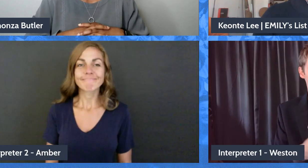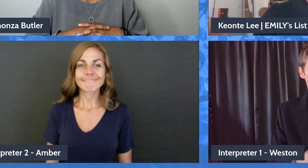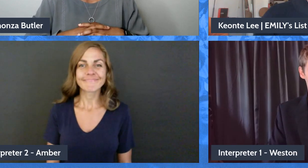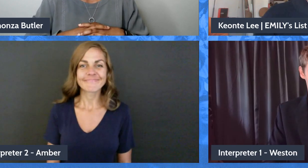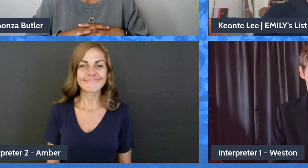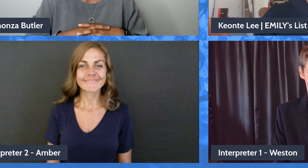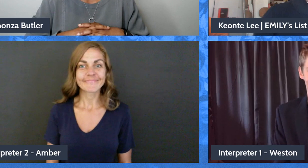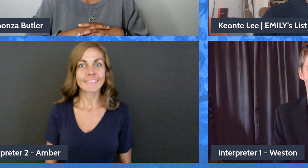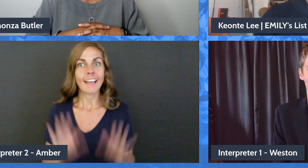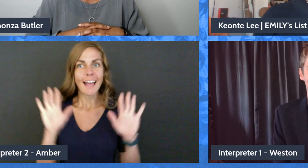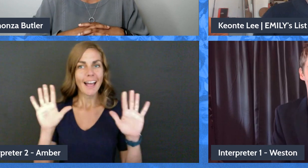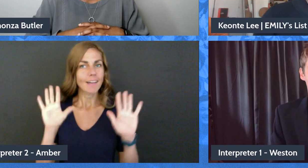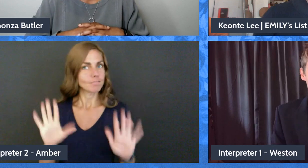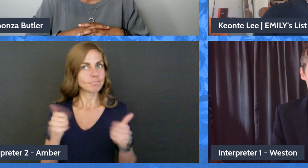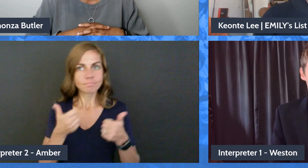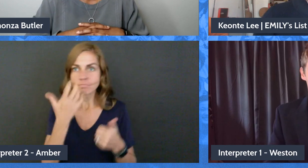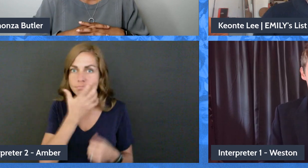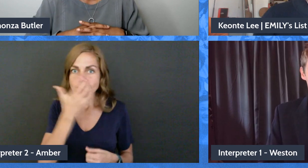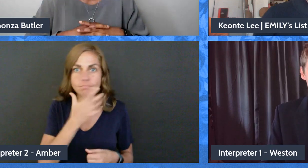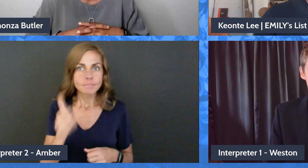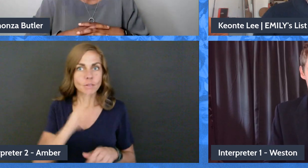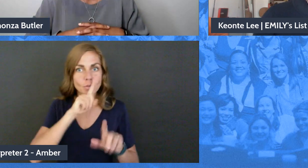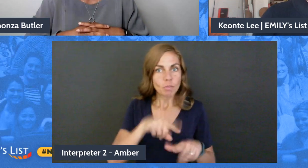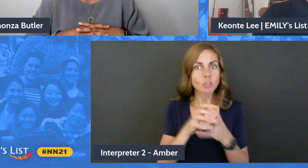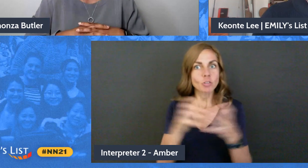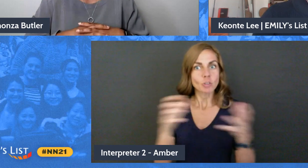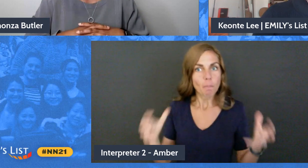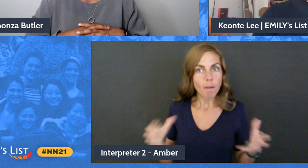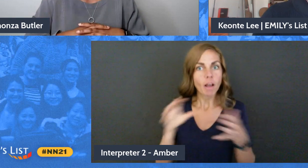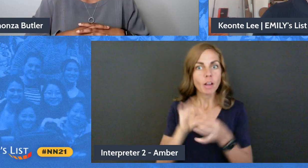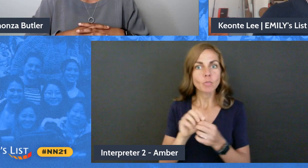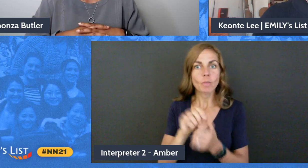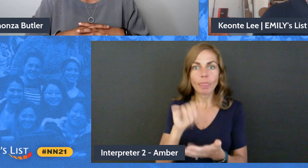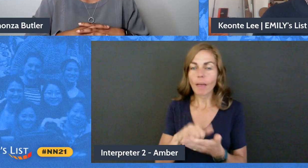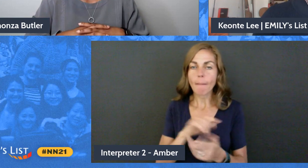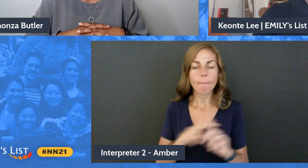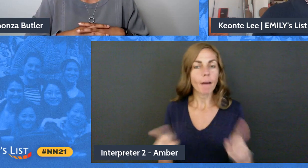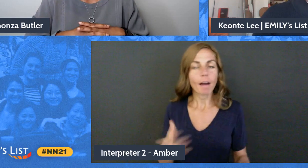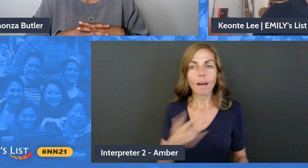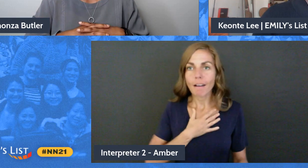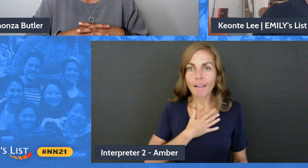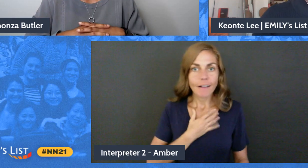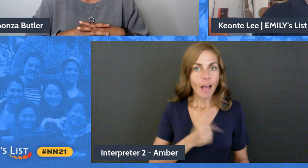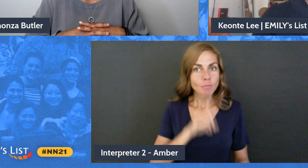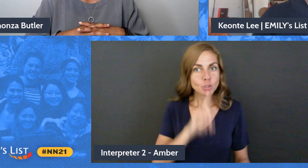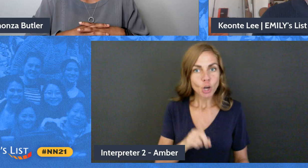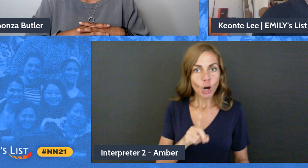You've said so much in response to that, but it doesn't... I'm sure everything that you have said